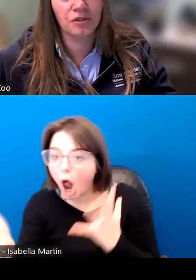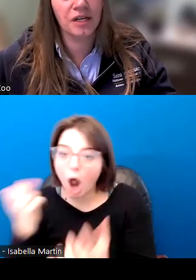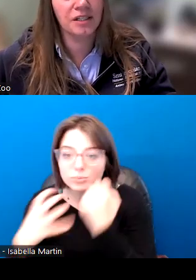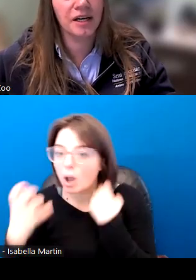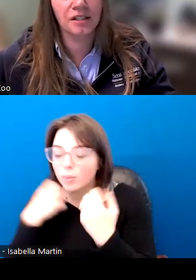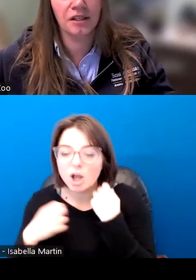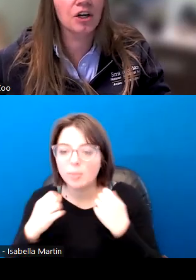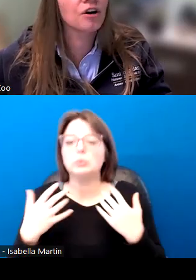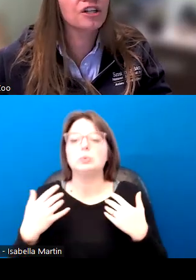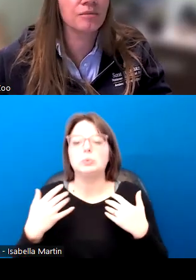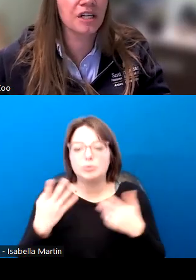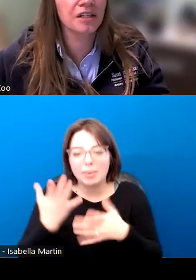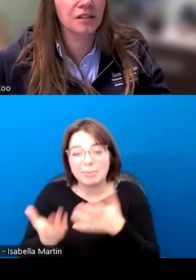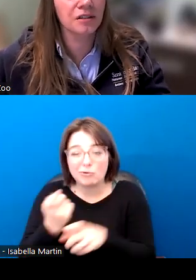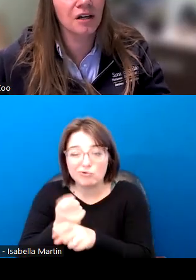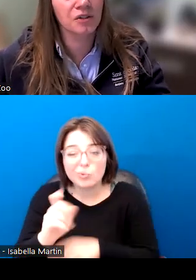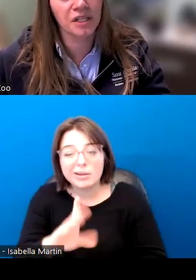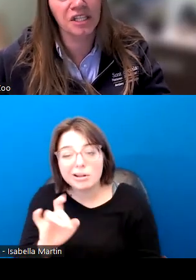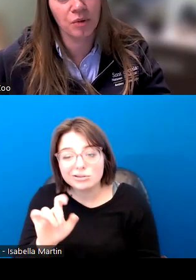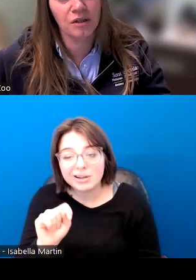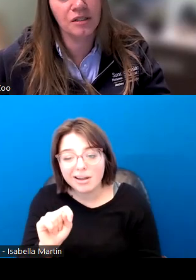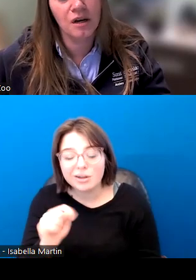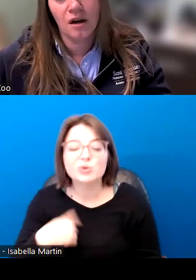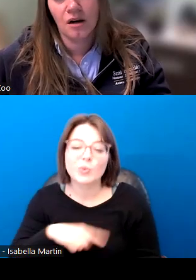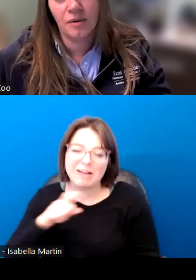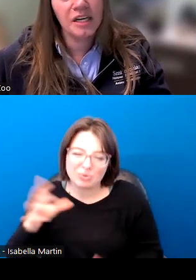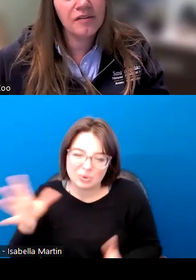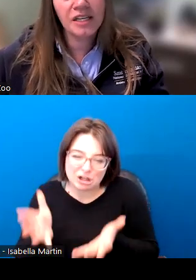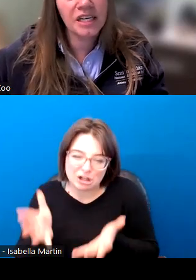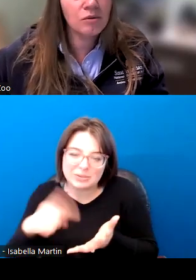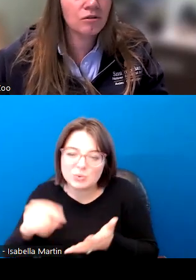to that diet to encourage them to eat the not so tasty parts um and then even as an animal